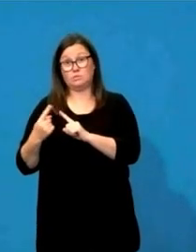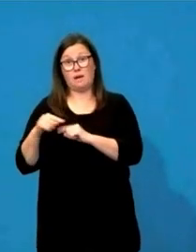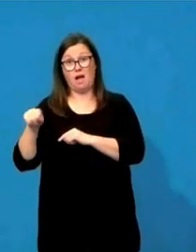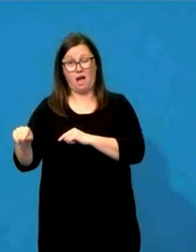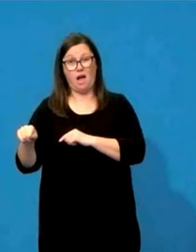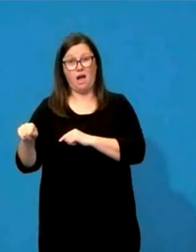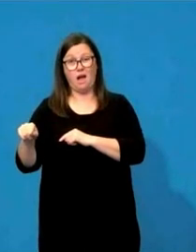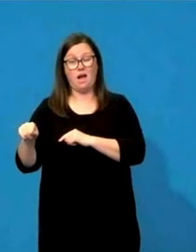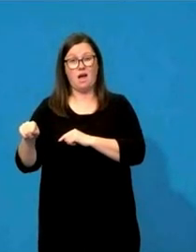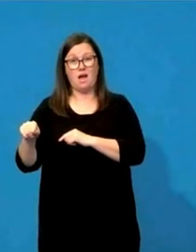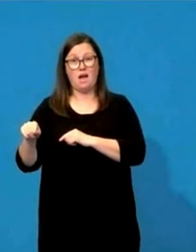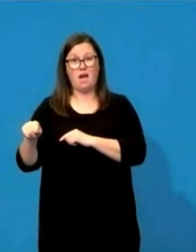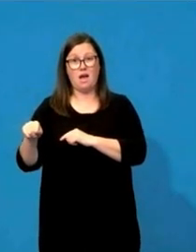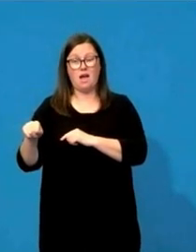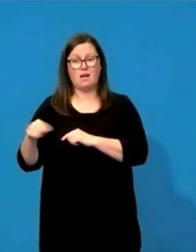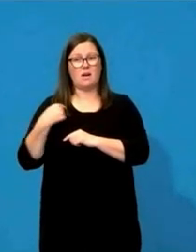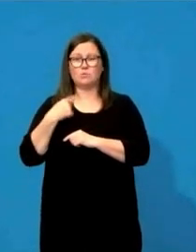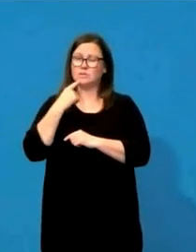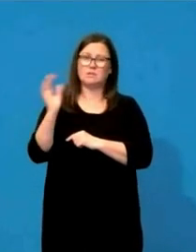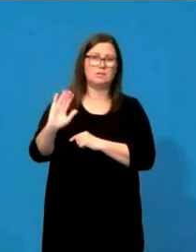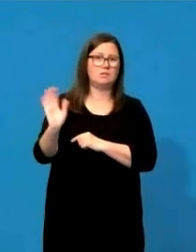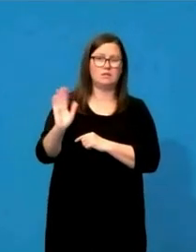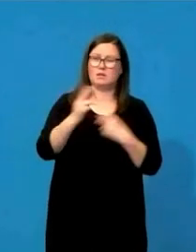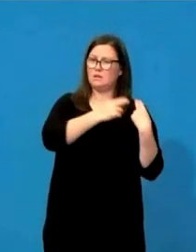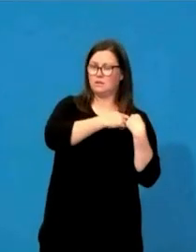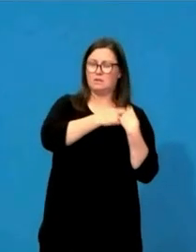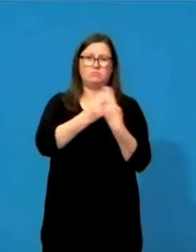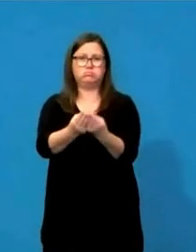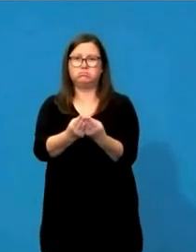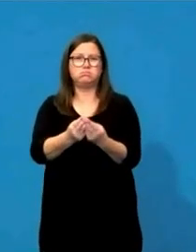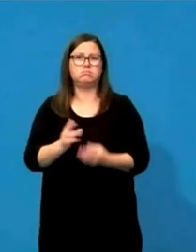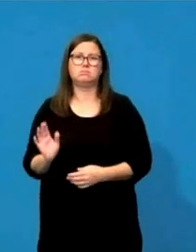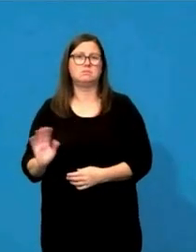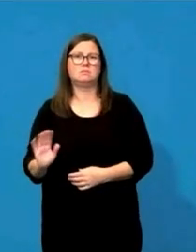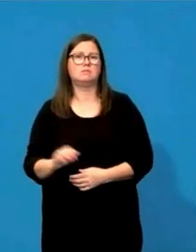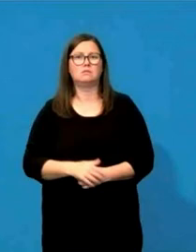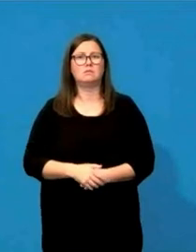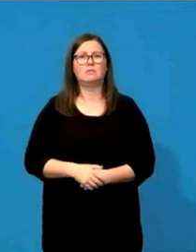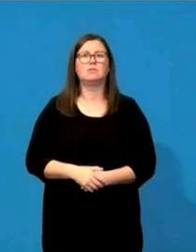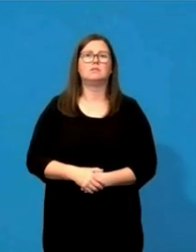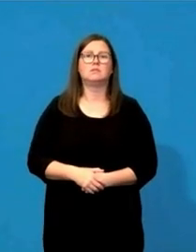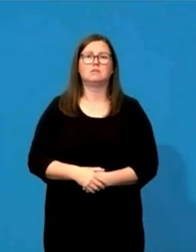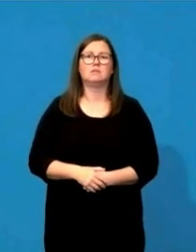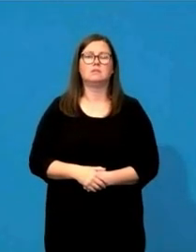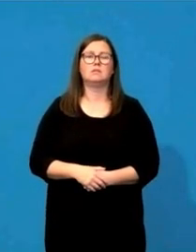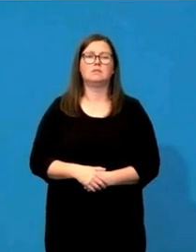And we knocked that back and we continued to knock it back because this is the government